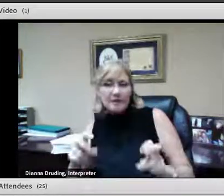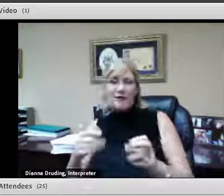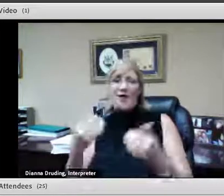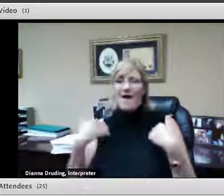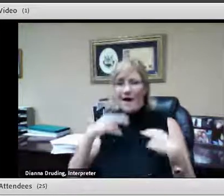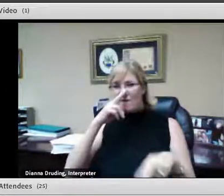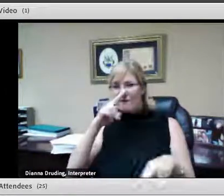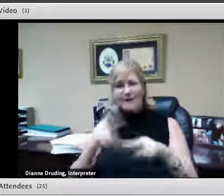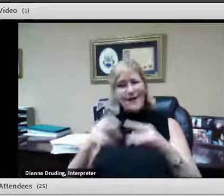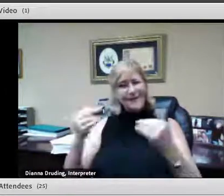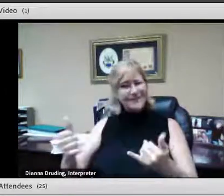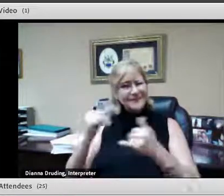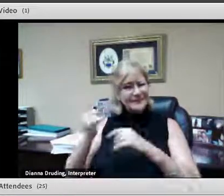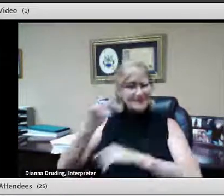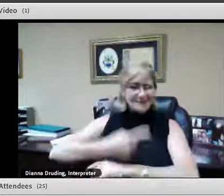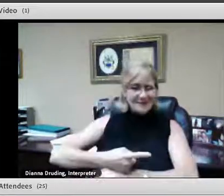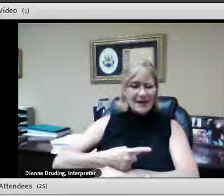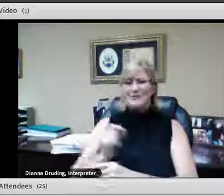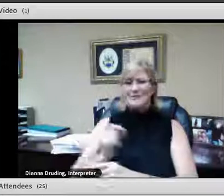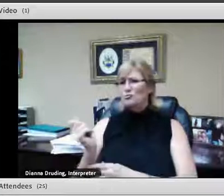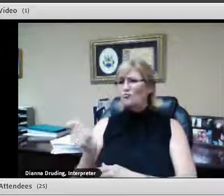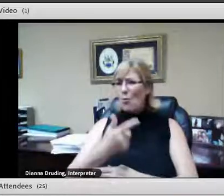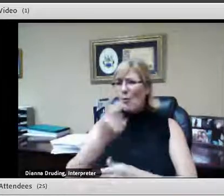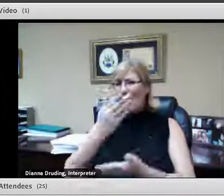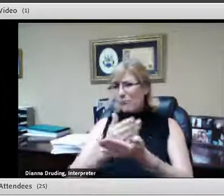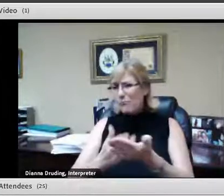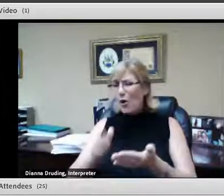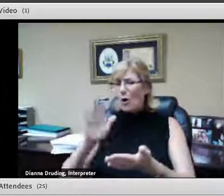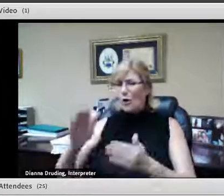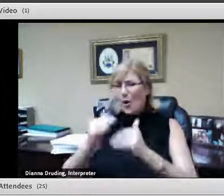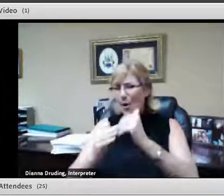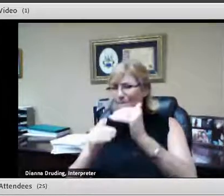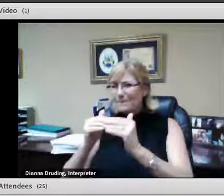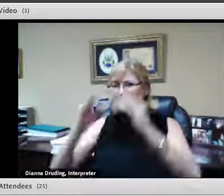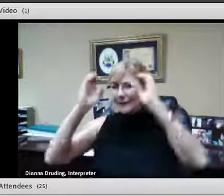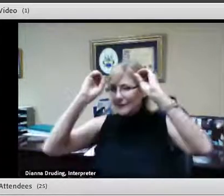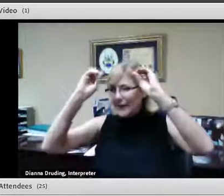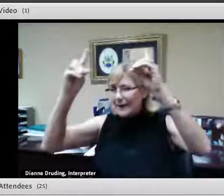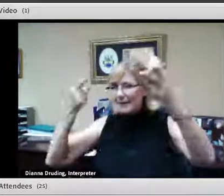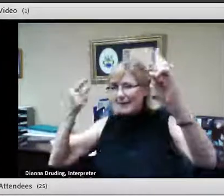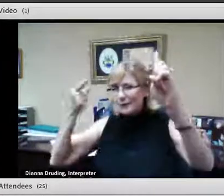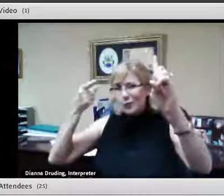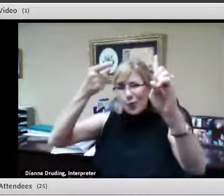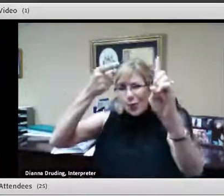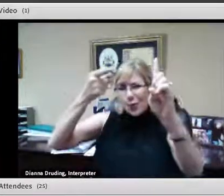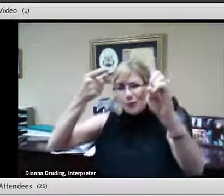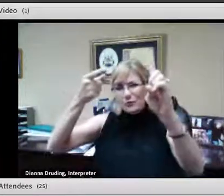You know, it's all part of building their greater educational goals, all part of building these thinking skills,